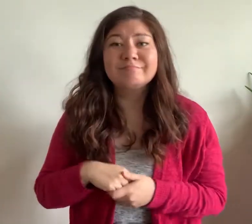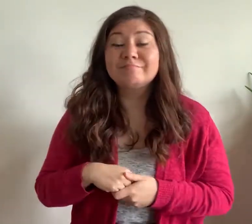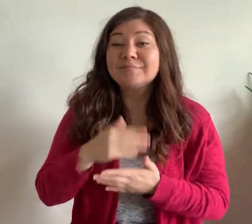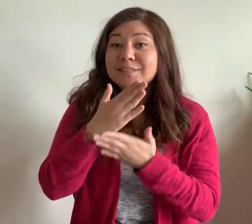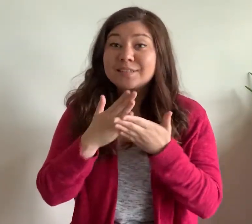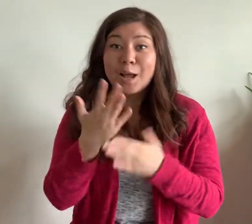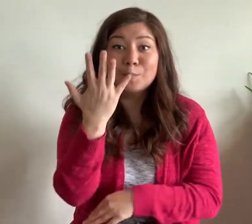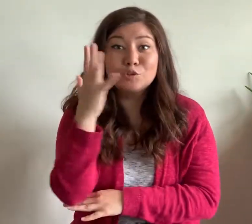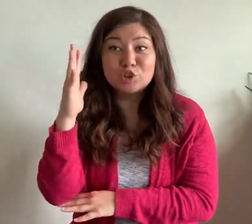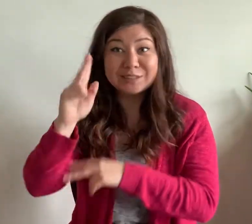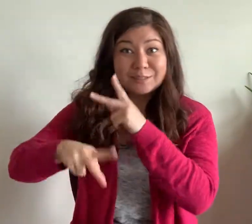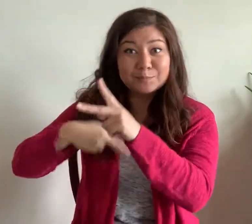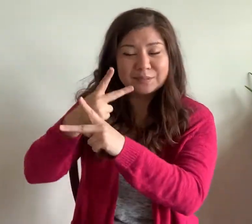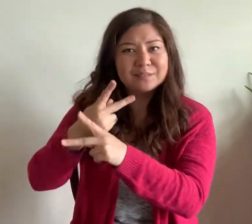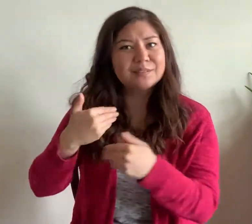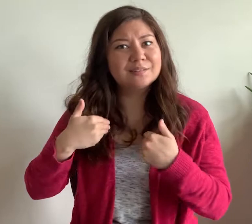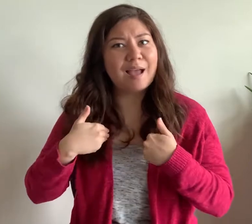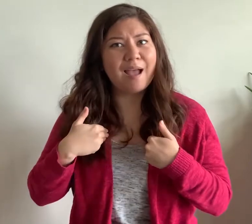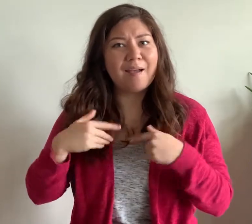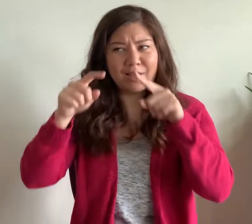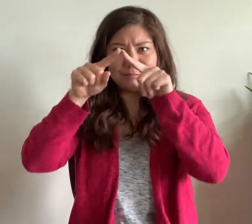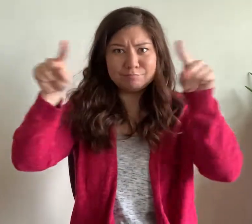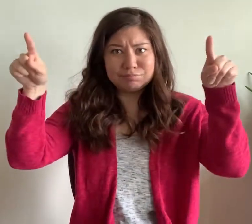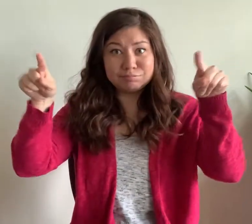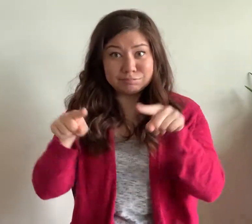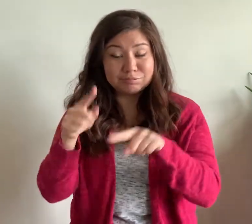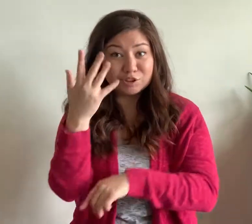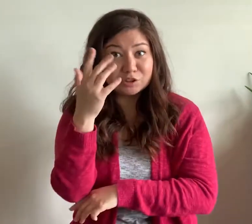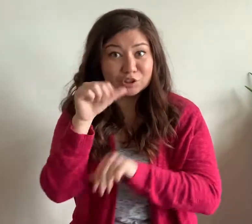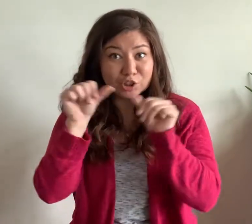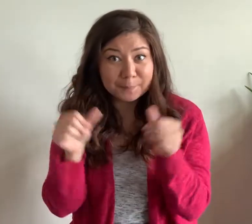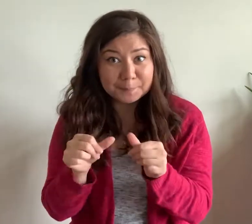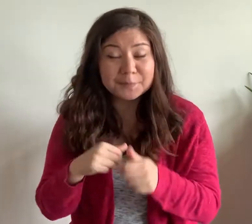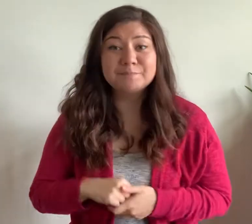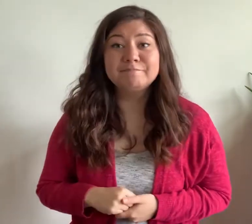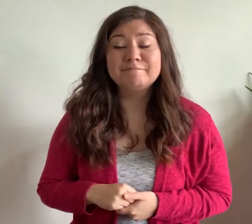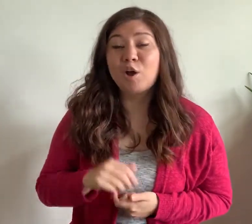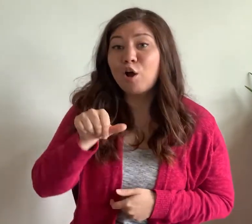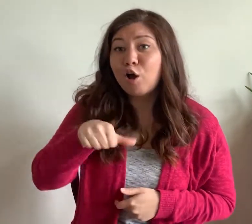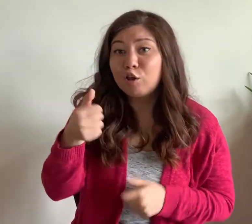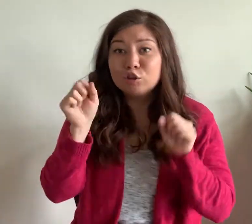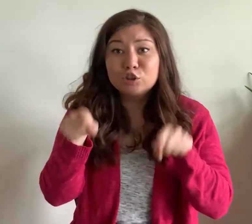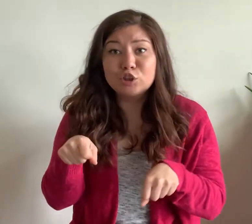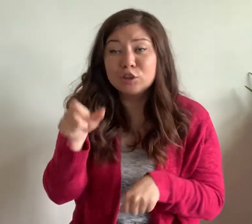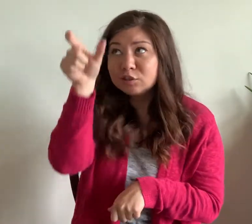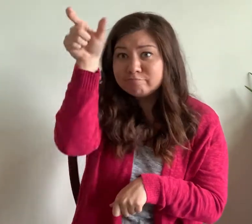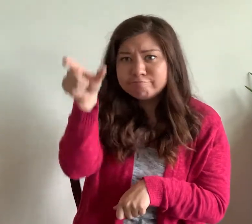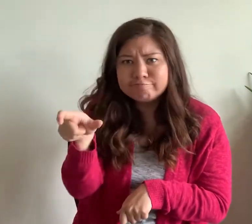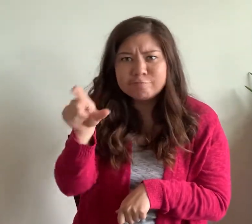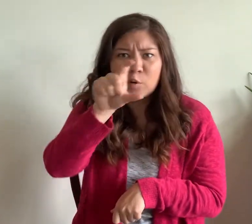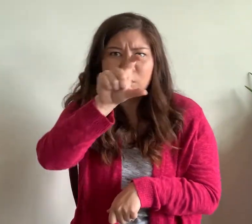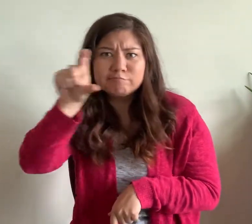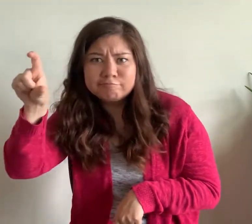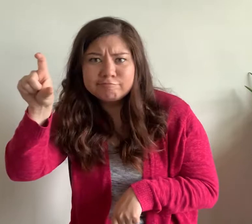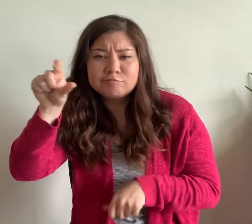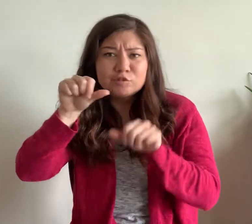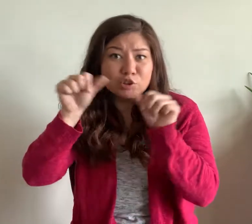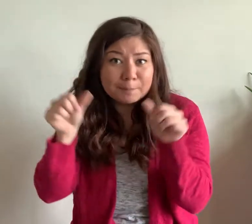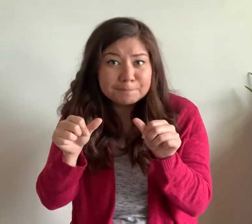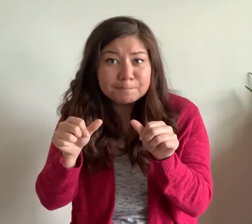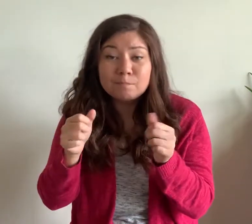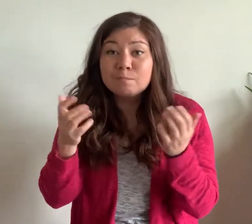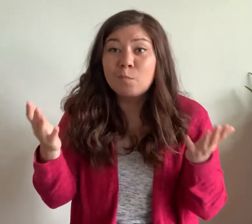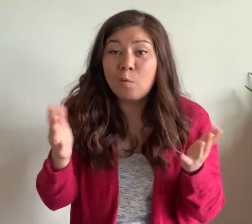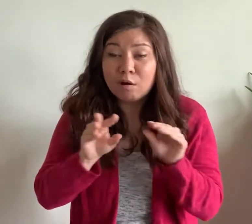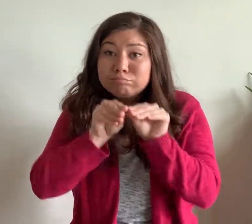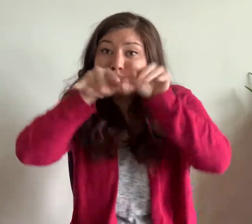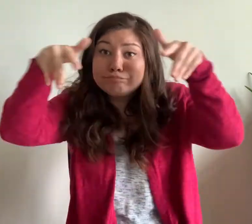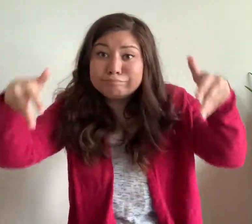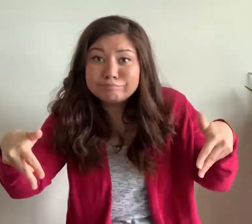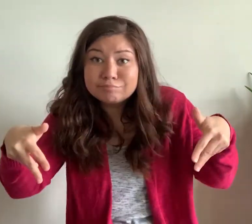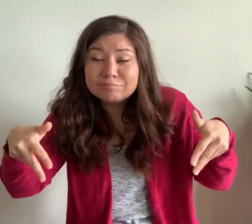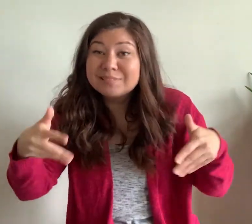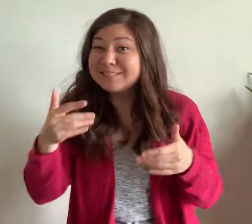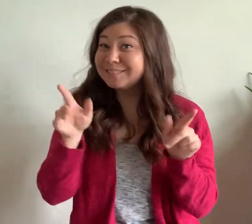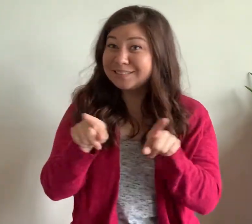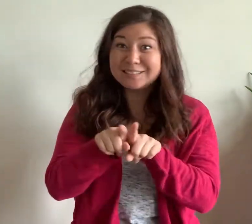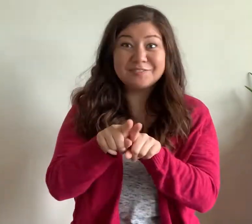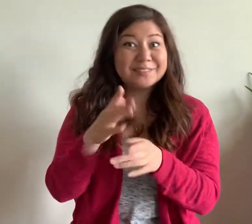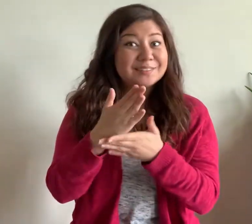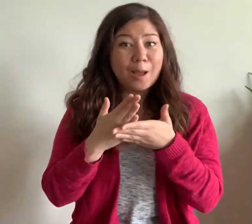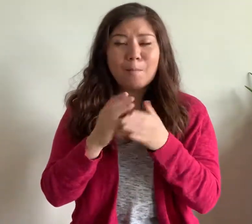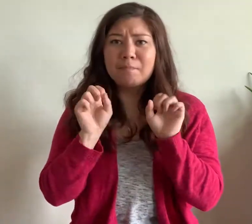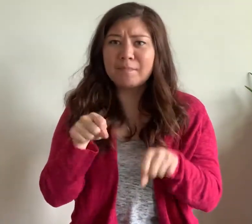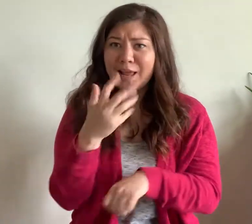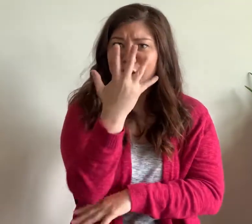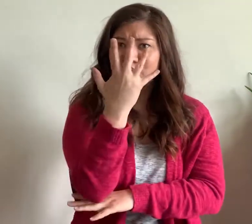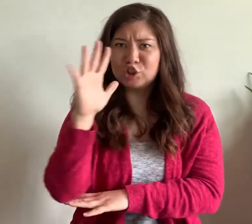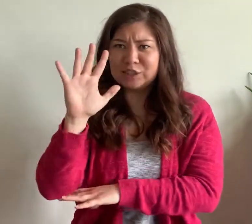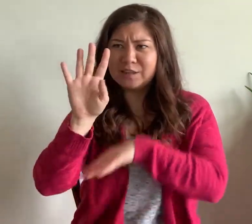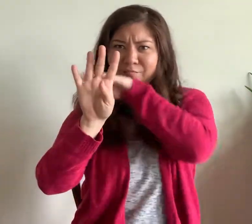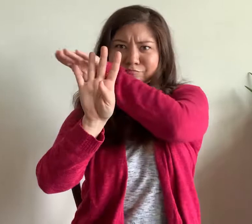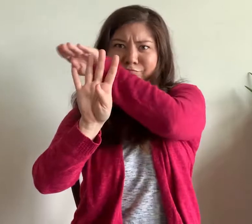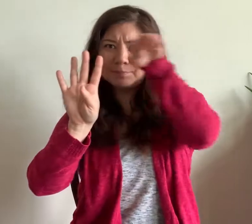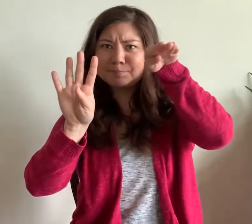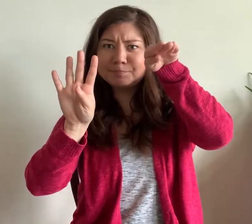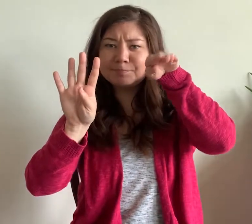Triangular, columnar, weeping, and flat-topped are just a few examples.